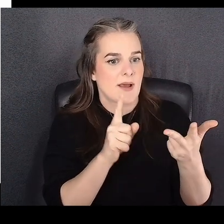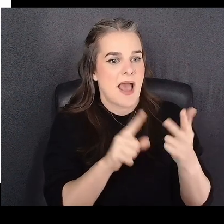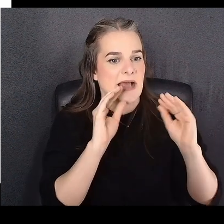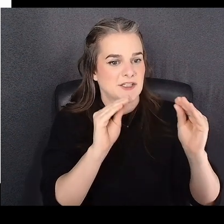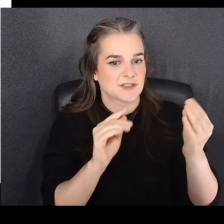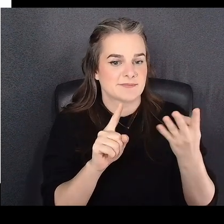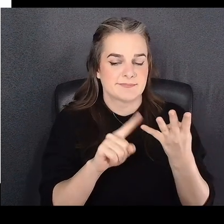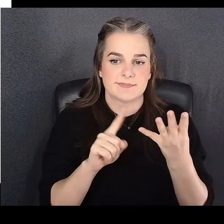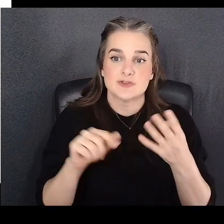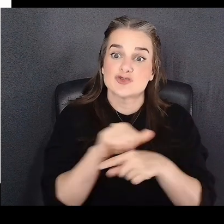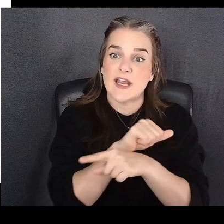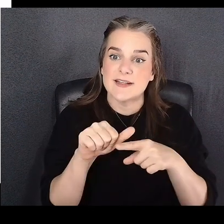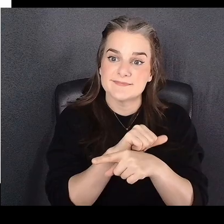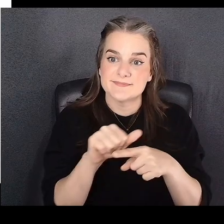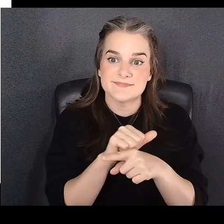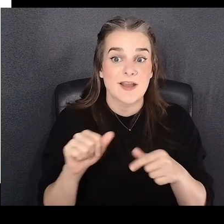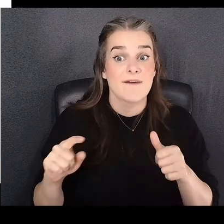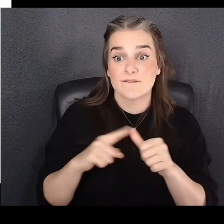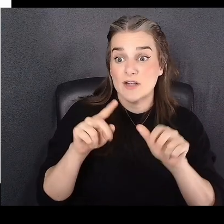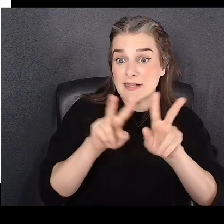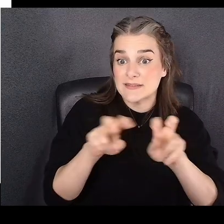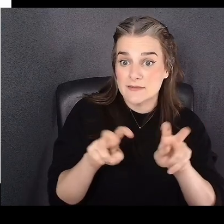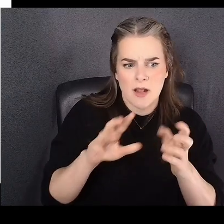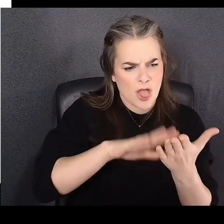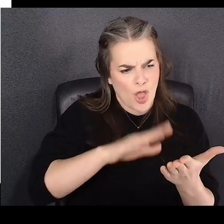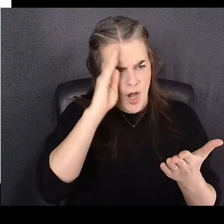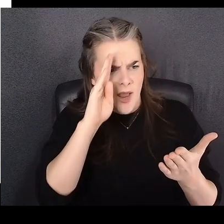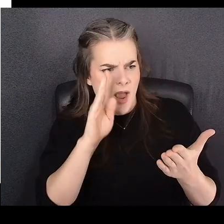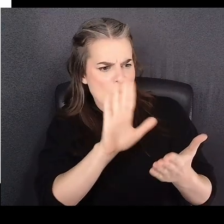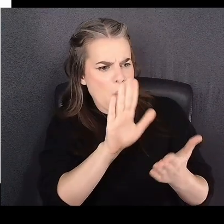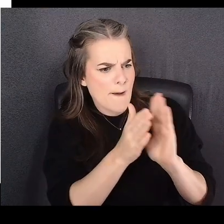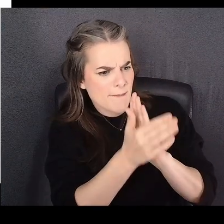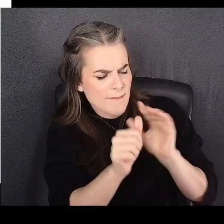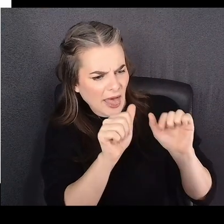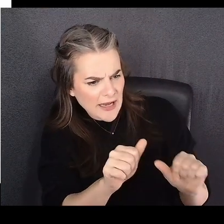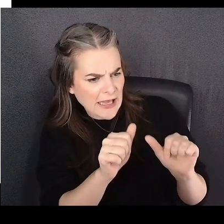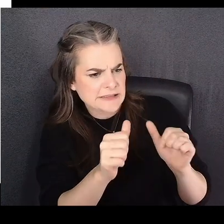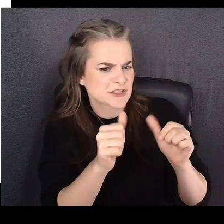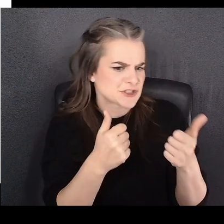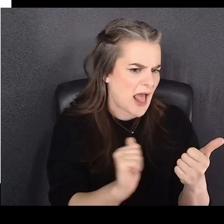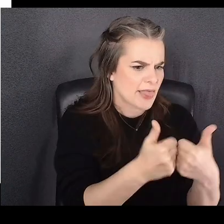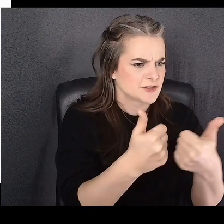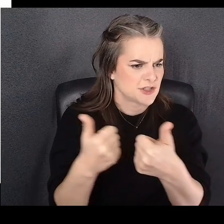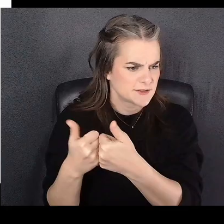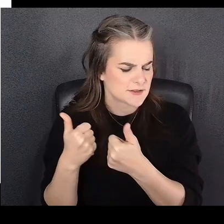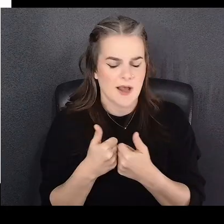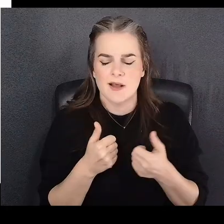we're really learning and understanding the abilities and challenges of a service participant. And that could be, again, just like, hey, I